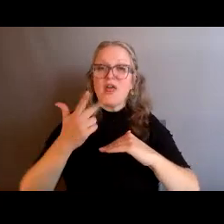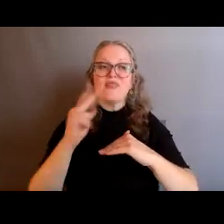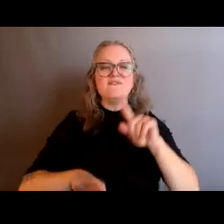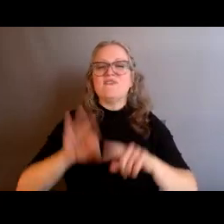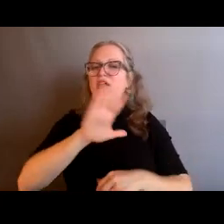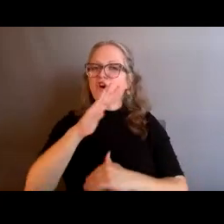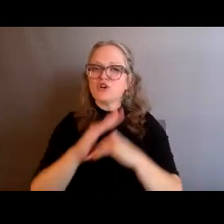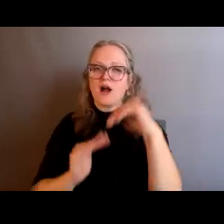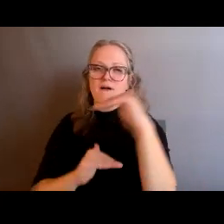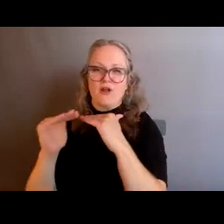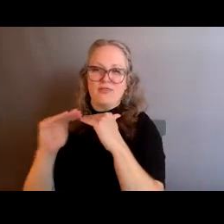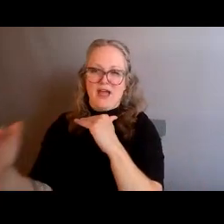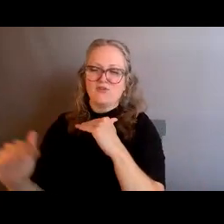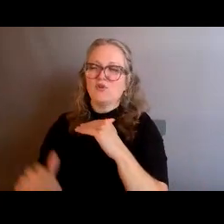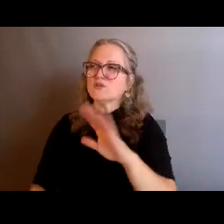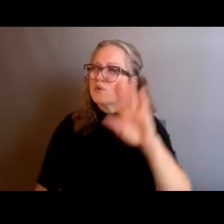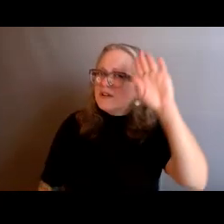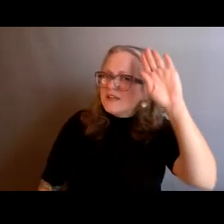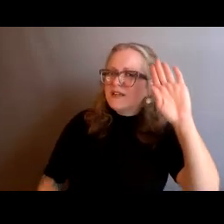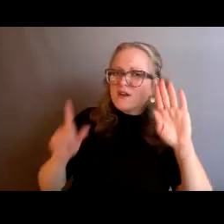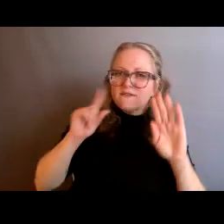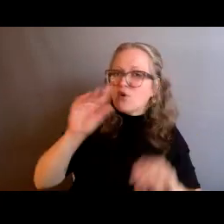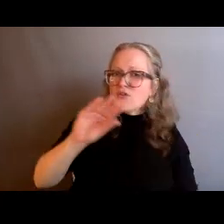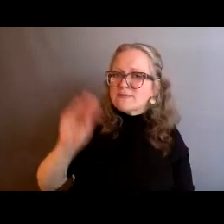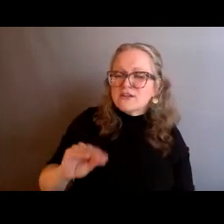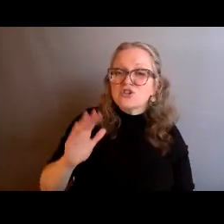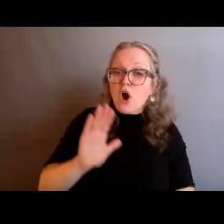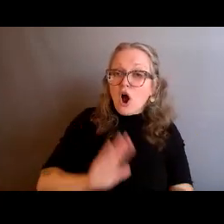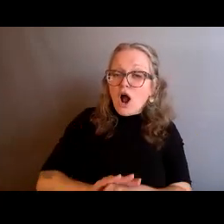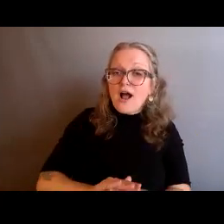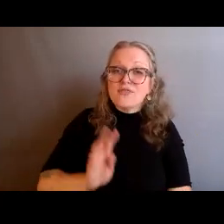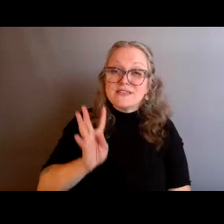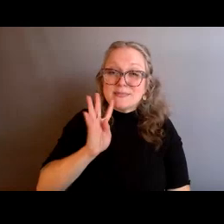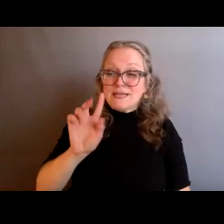So for those percentages on the speech discrimination scores, we see those a lot. Right, let's.